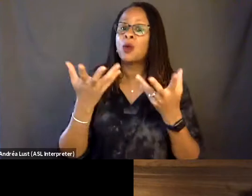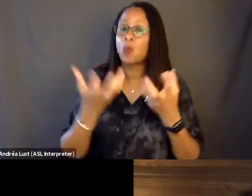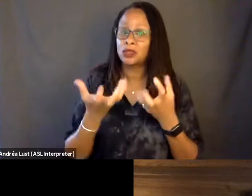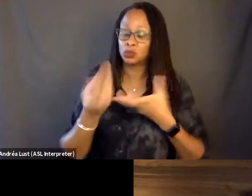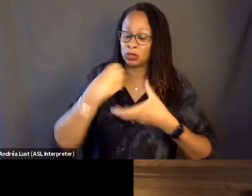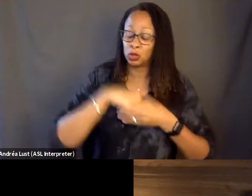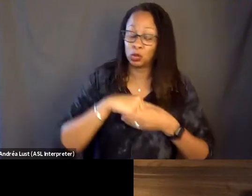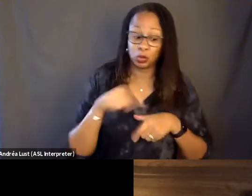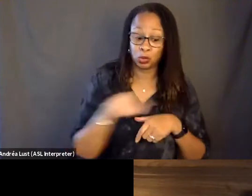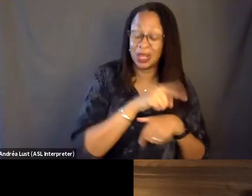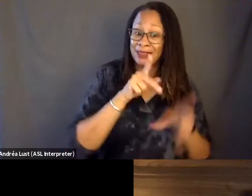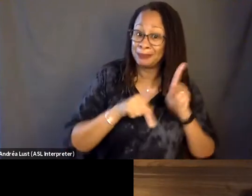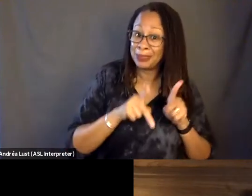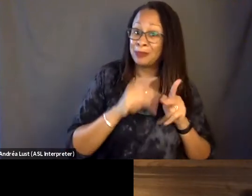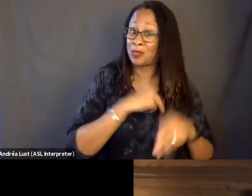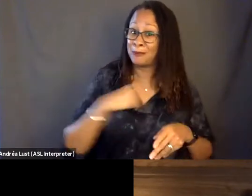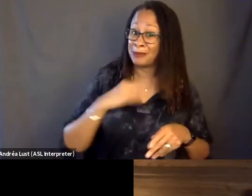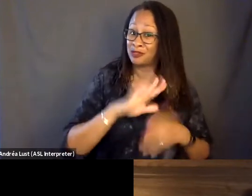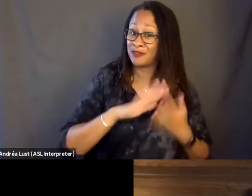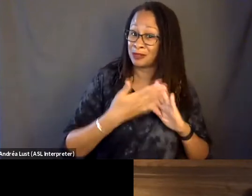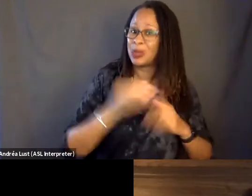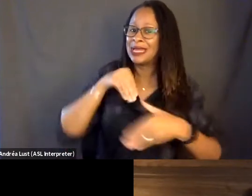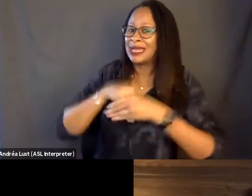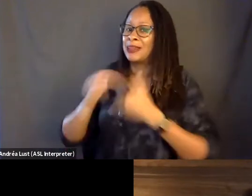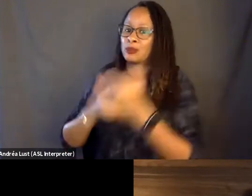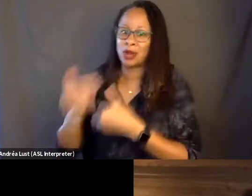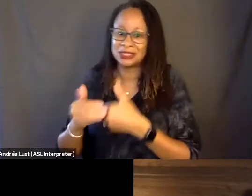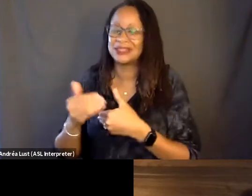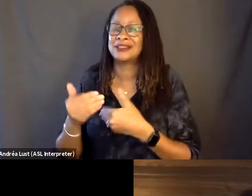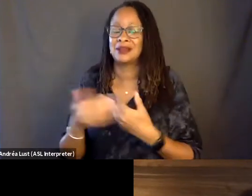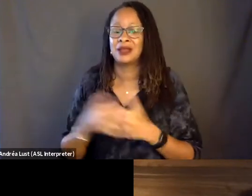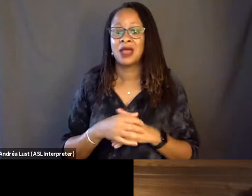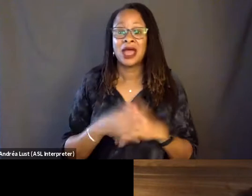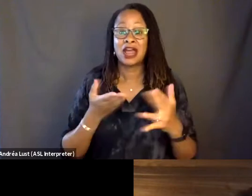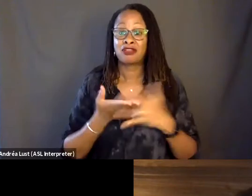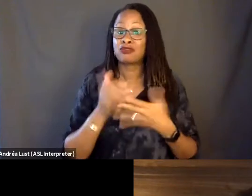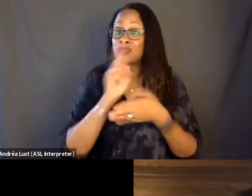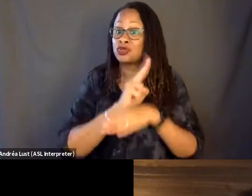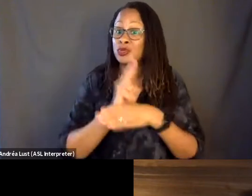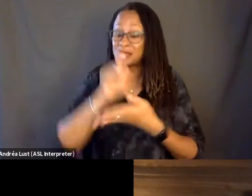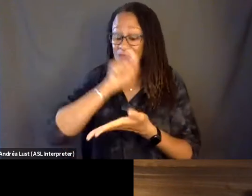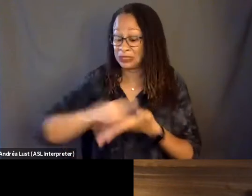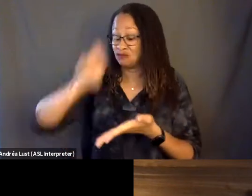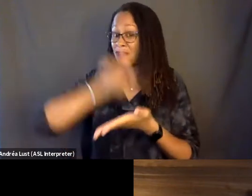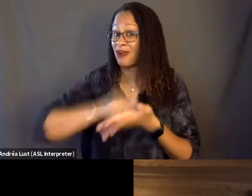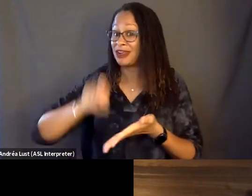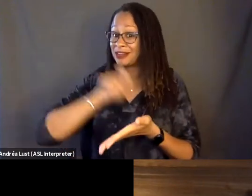And through that use of his pen, to write his thoughts,